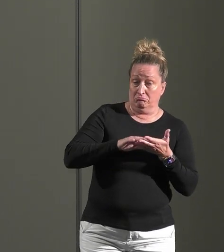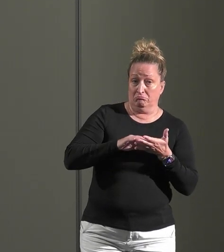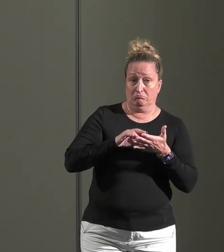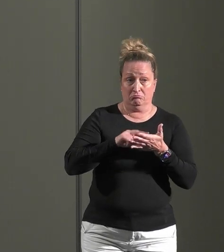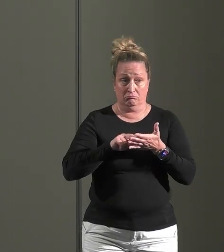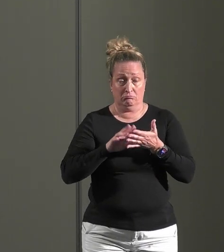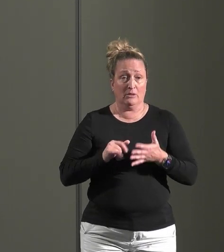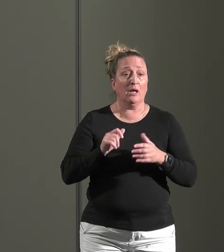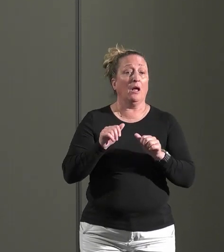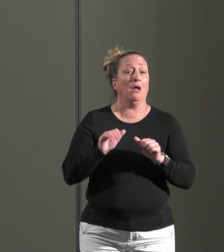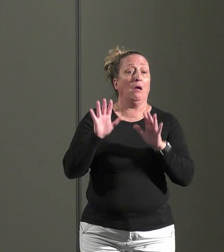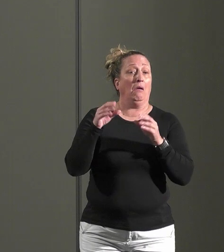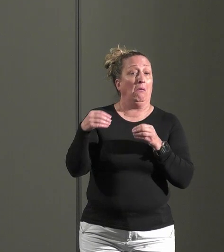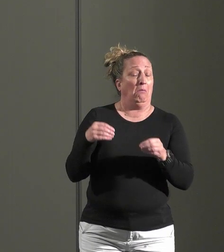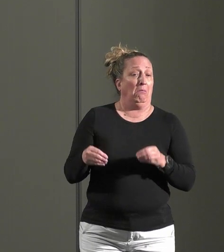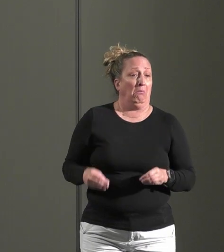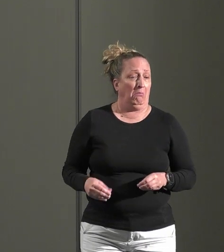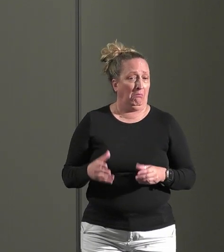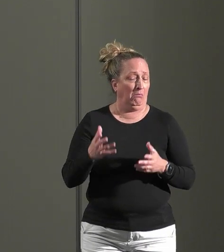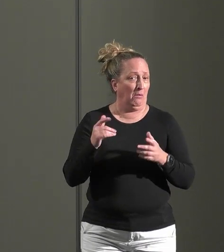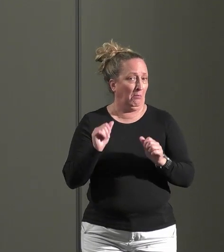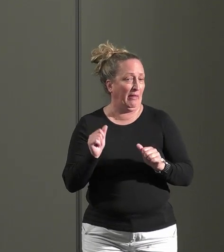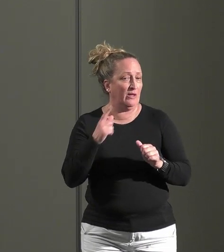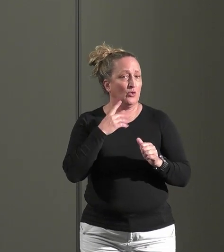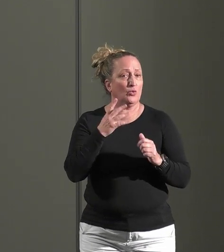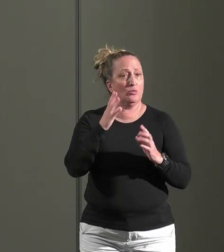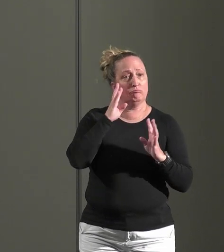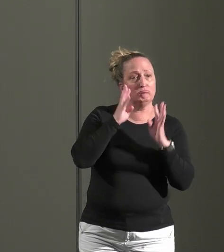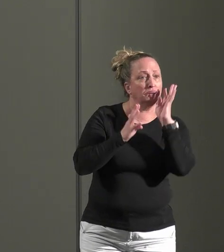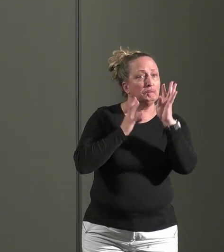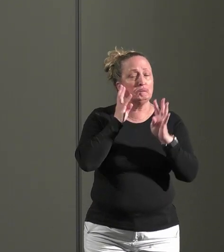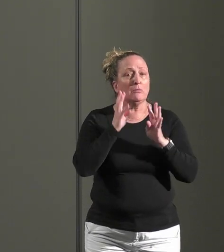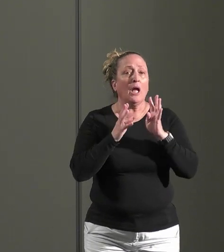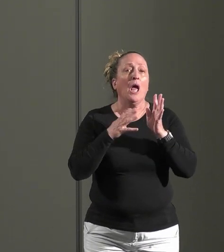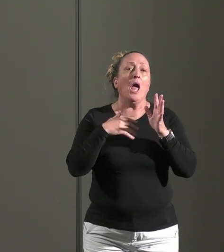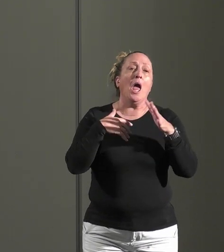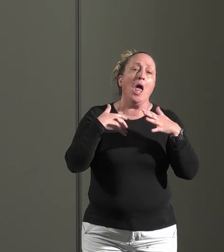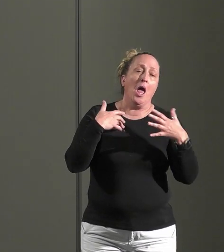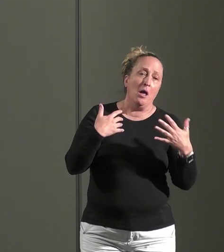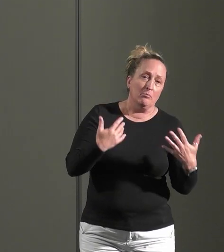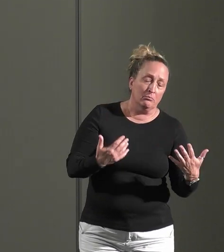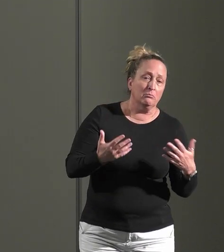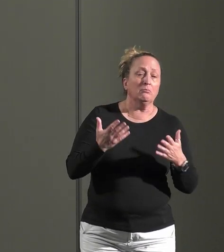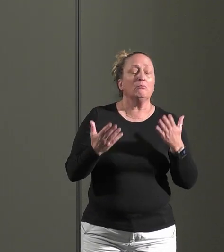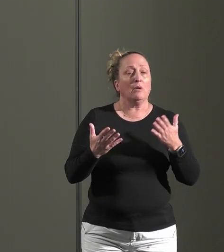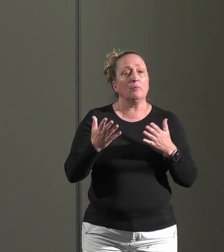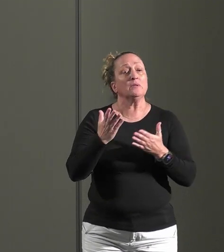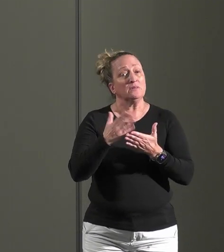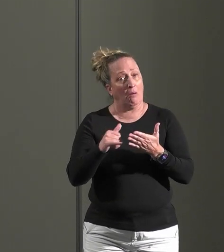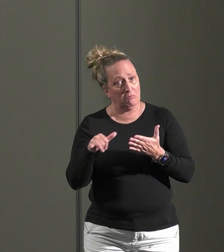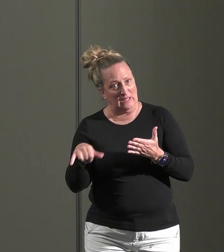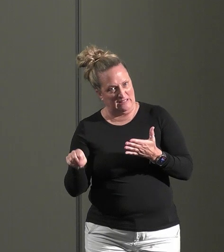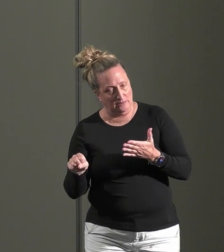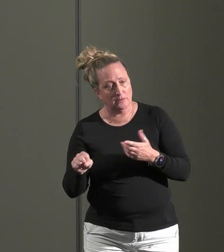up our flexibility? Our ability to innovate? And maybe there is some of that. But I think,